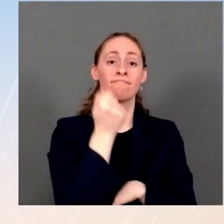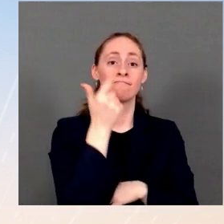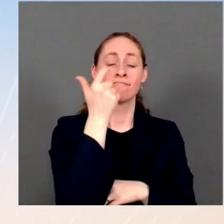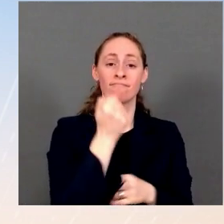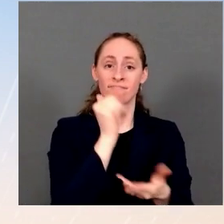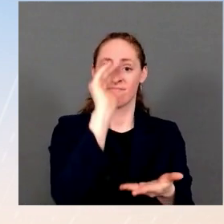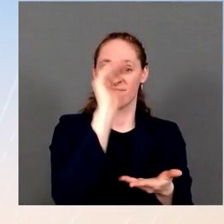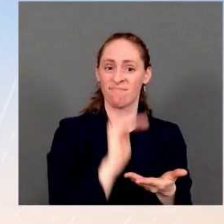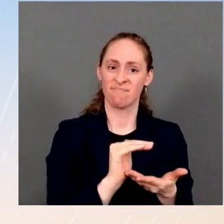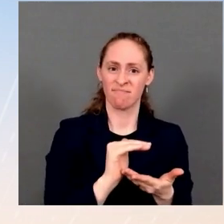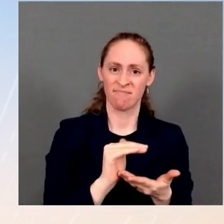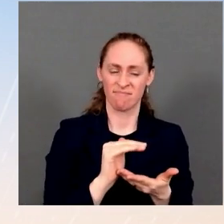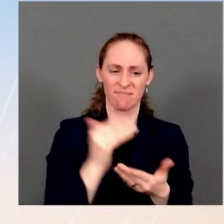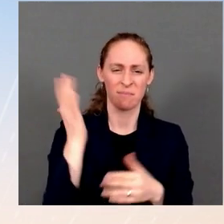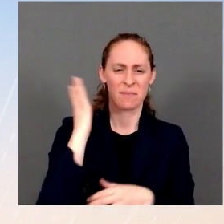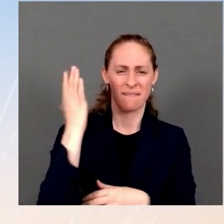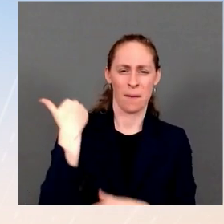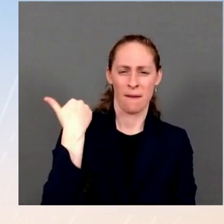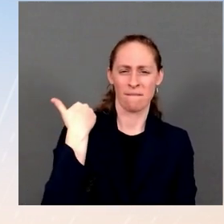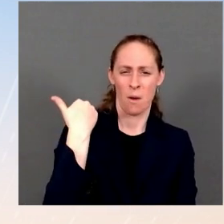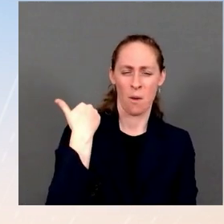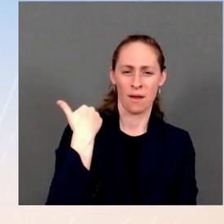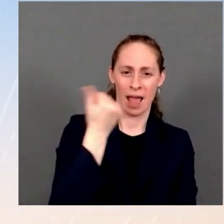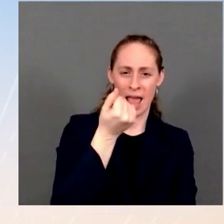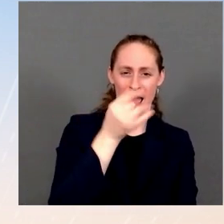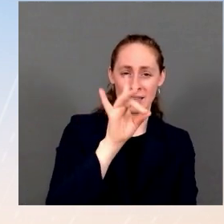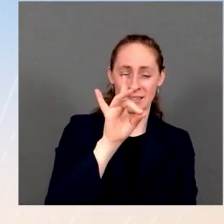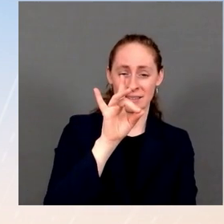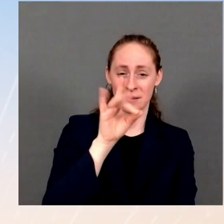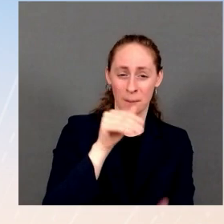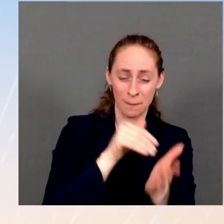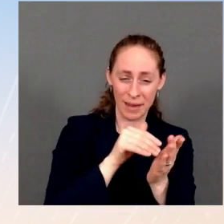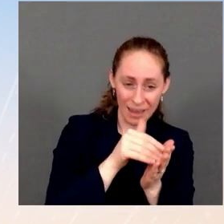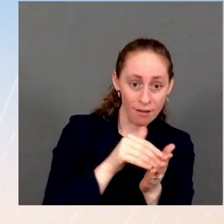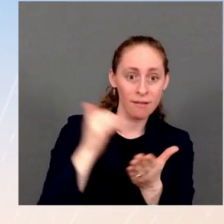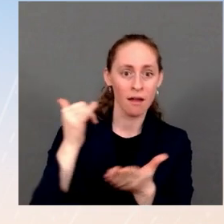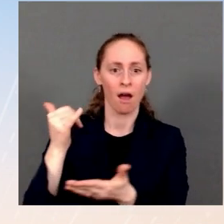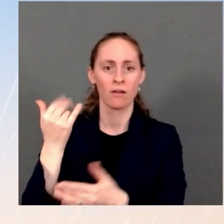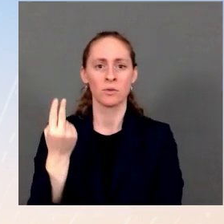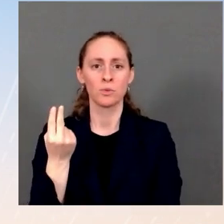and our successful vaccination program, Americans are back at work at a record-setting pace